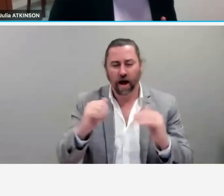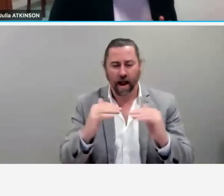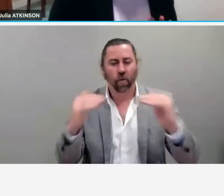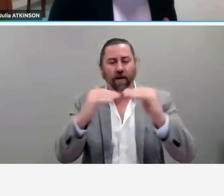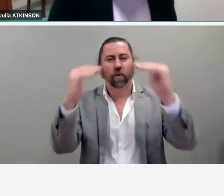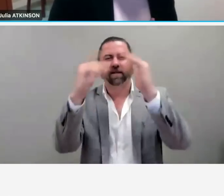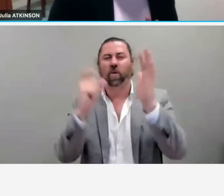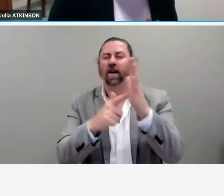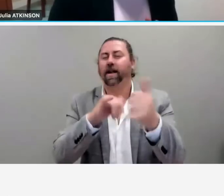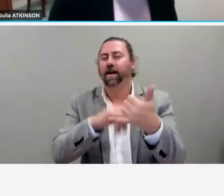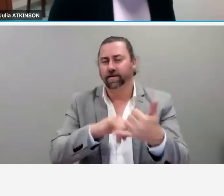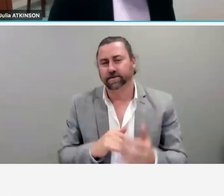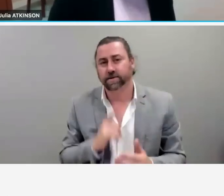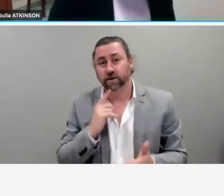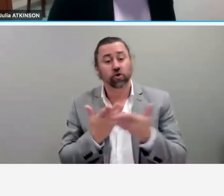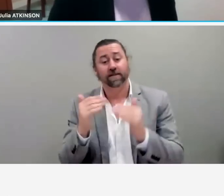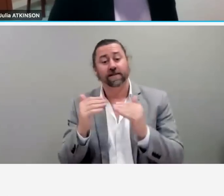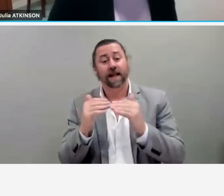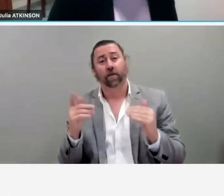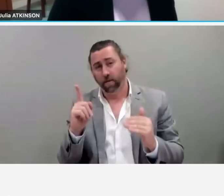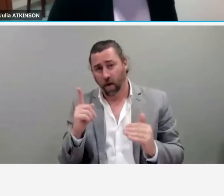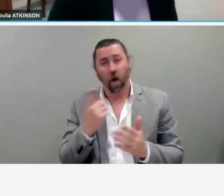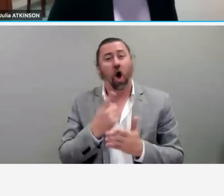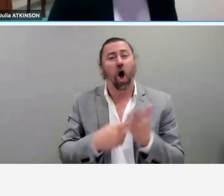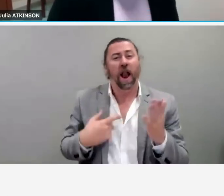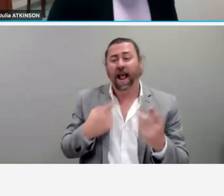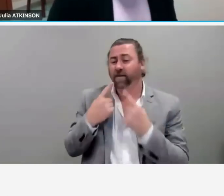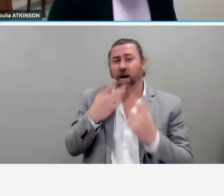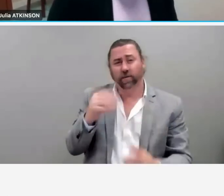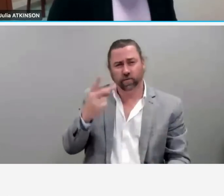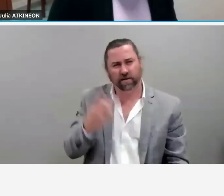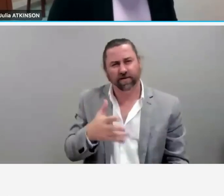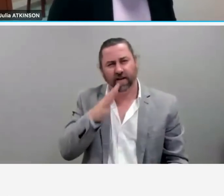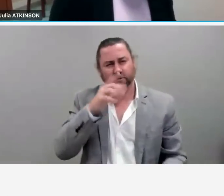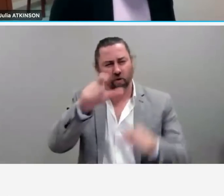Service levels are currently based on a study of 2,500 clients which examined their